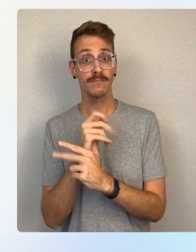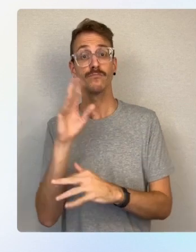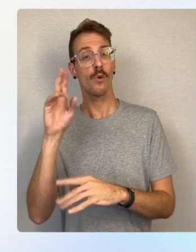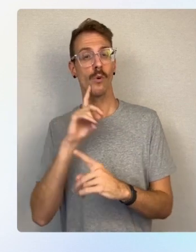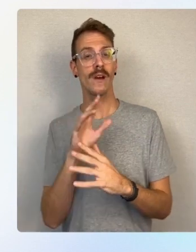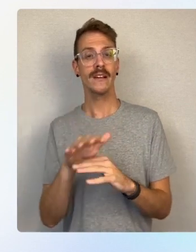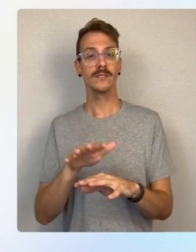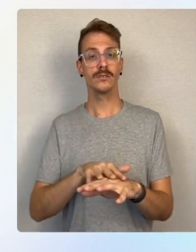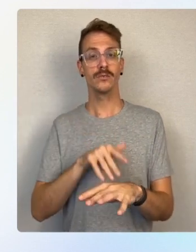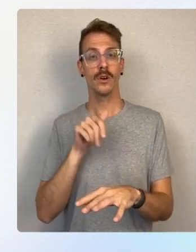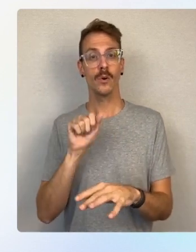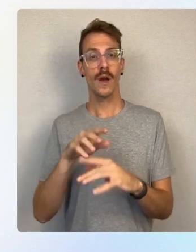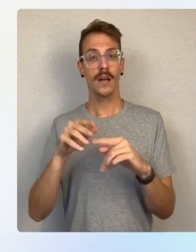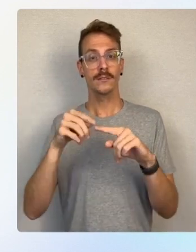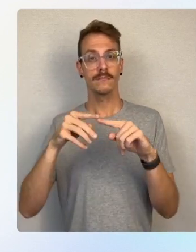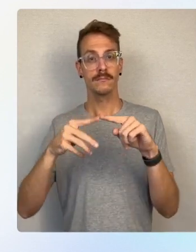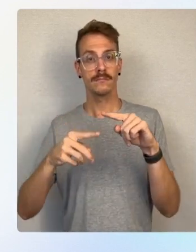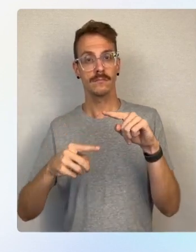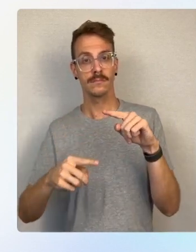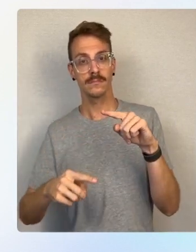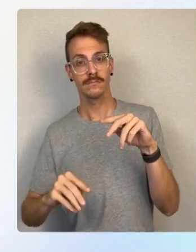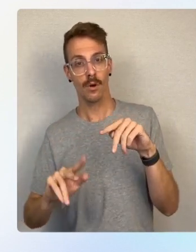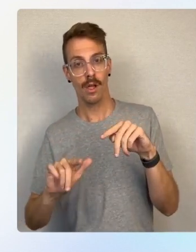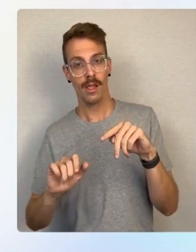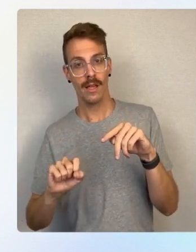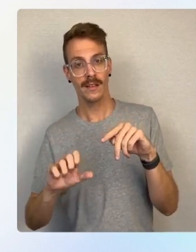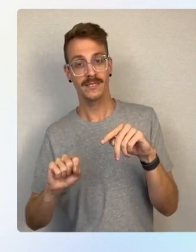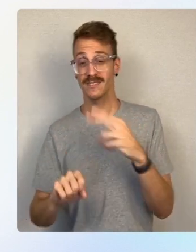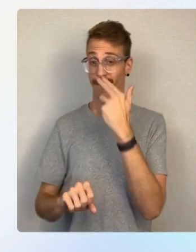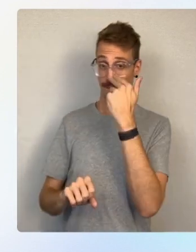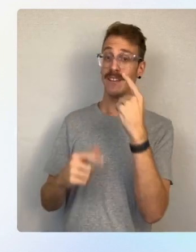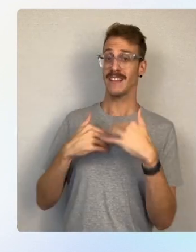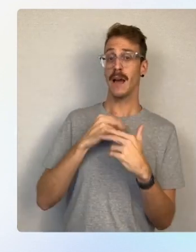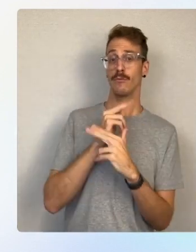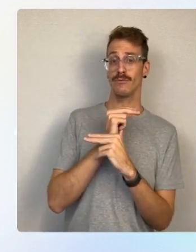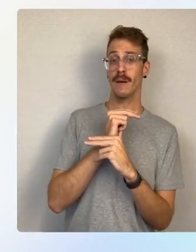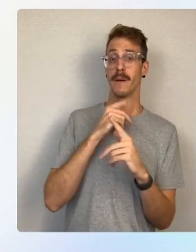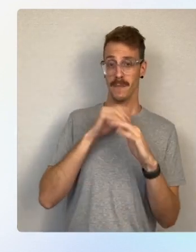I can talk fast like a rabbit or as slow as molasses. Very funny.